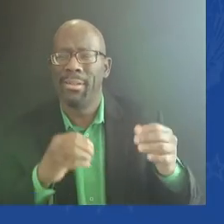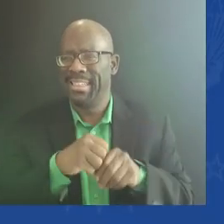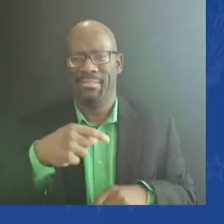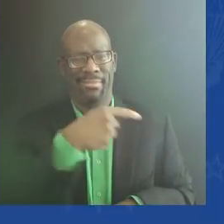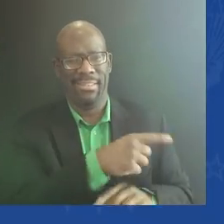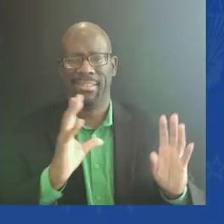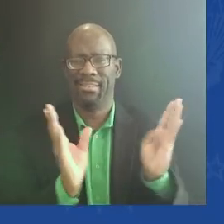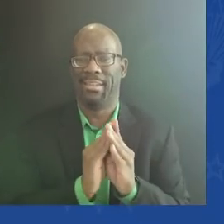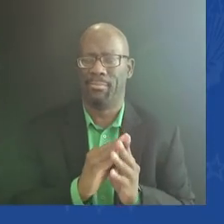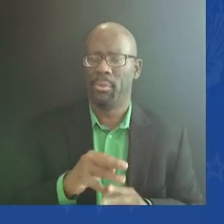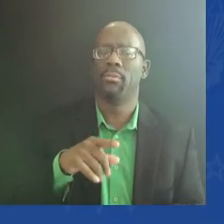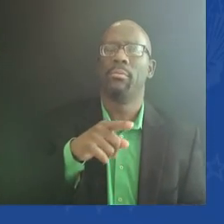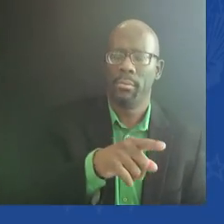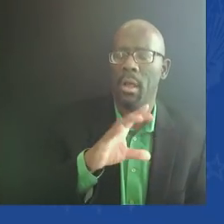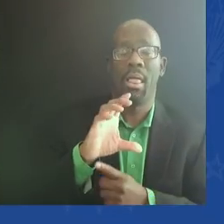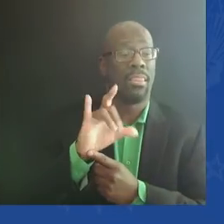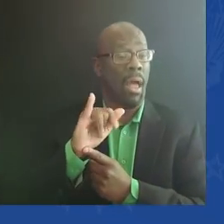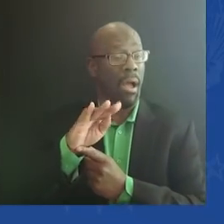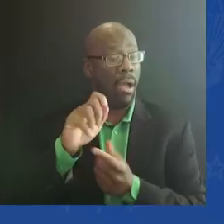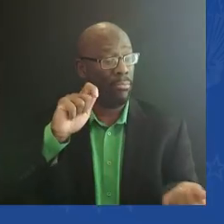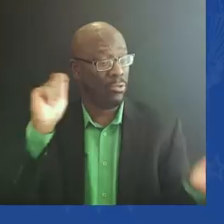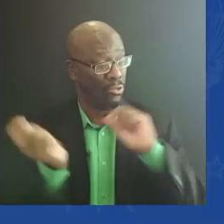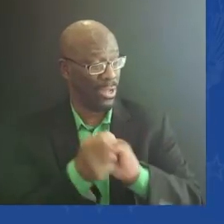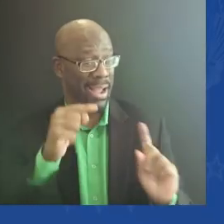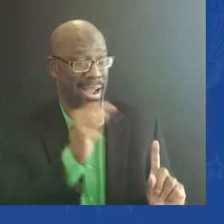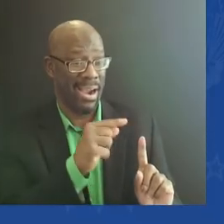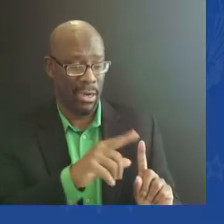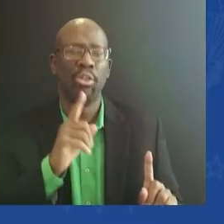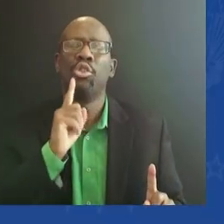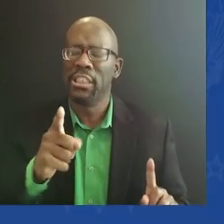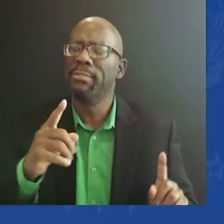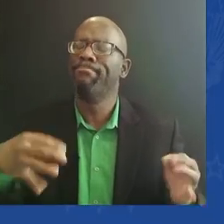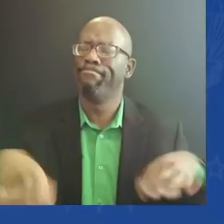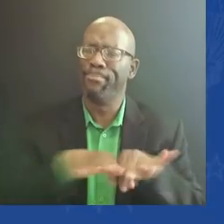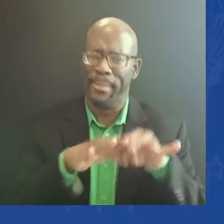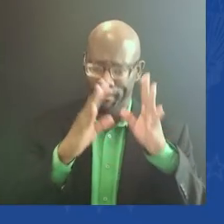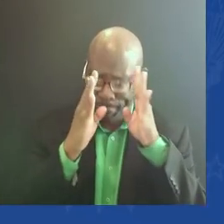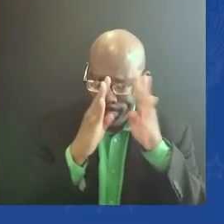American workers are a critical part of the solution. And now I'm happy to take some questions.